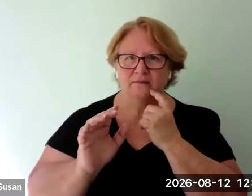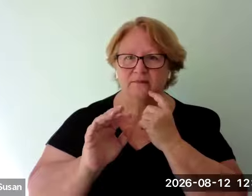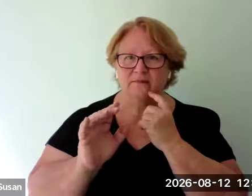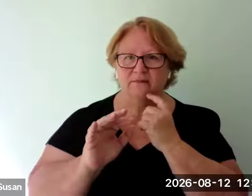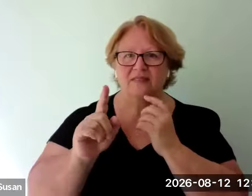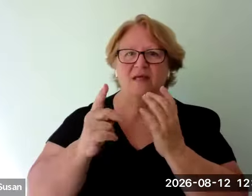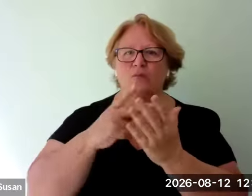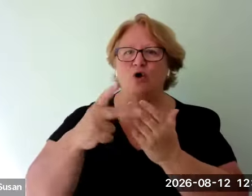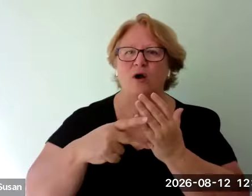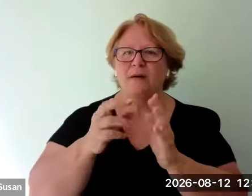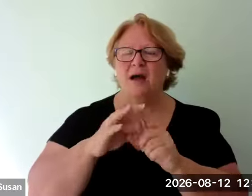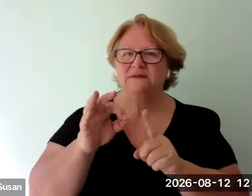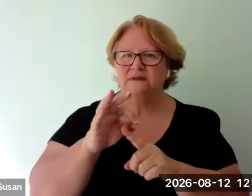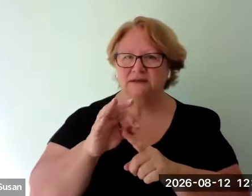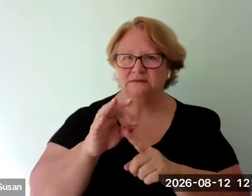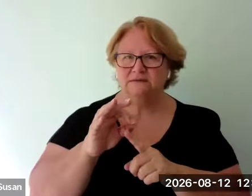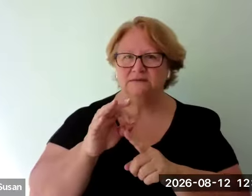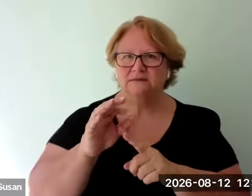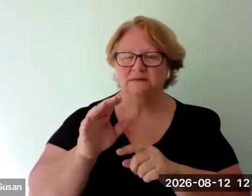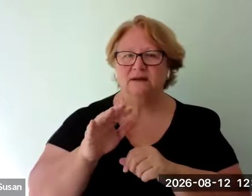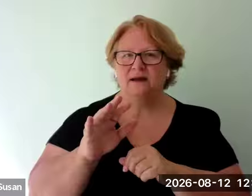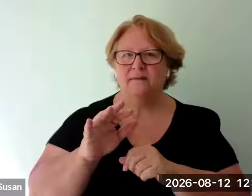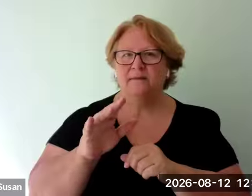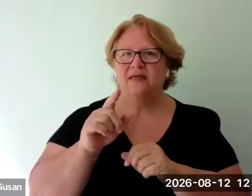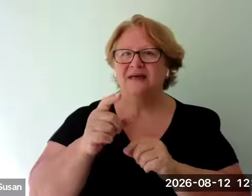out